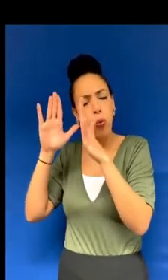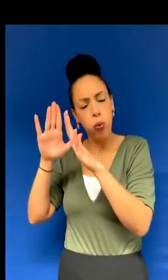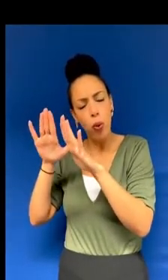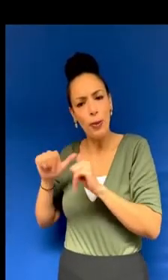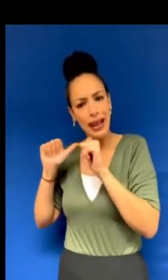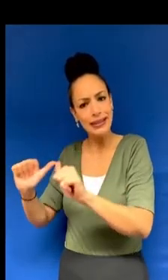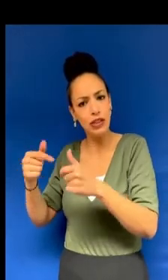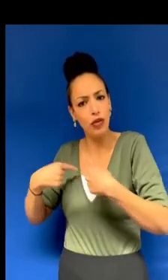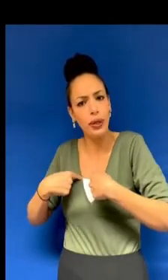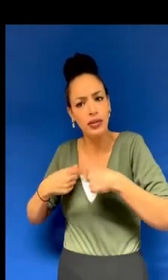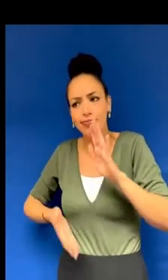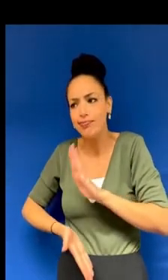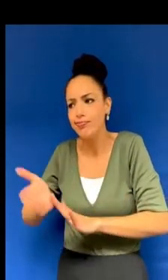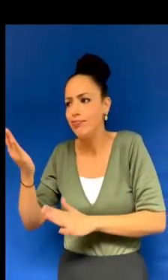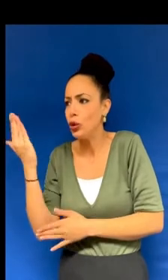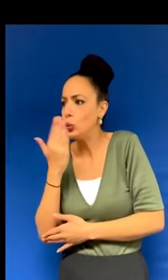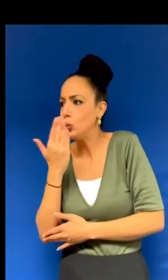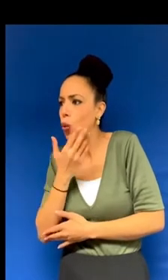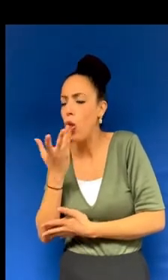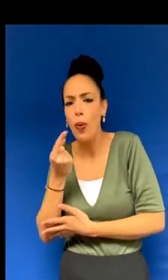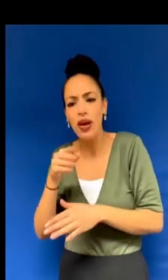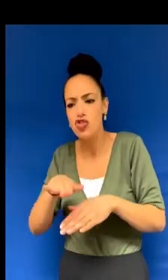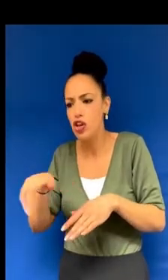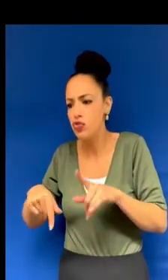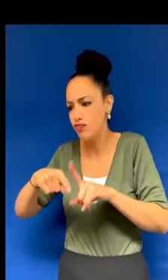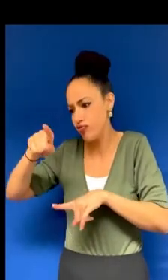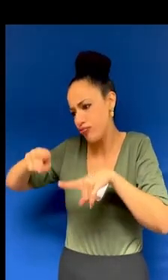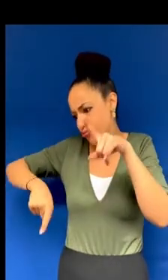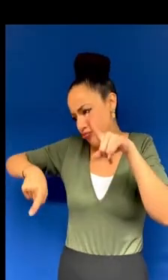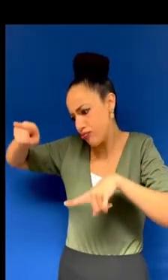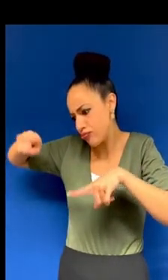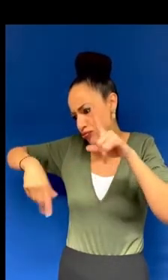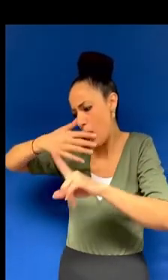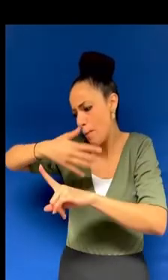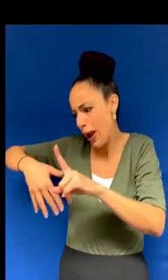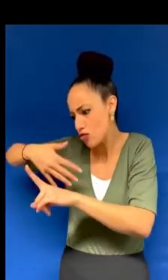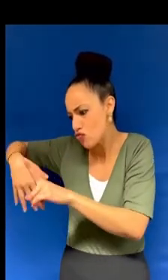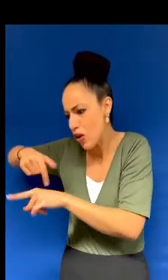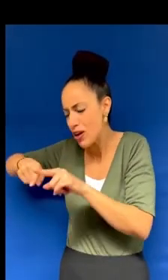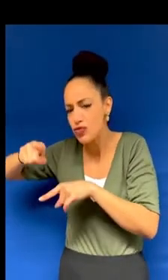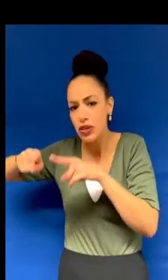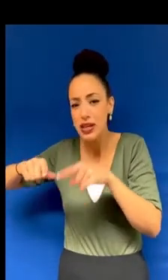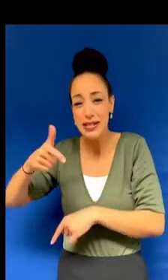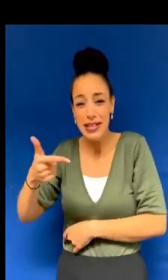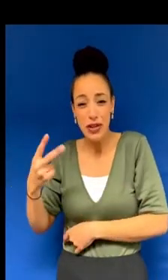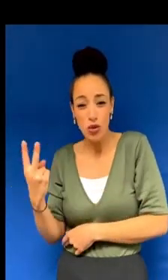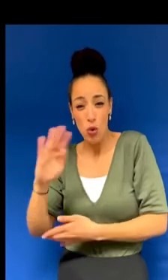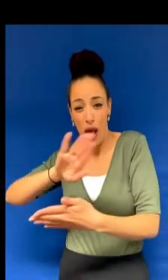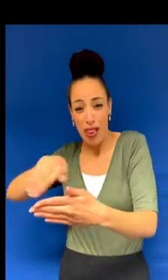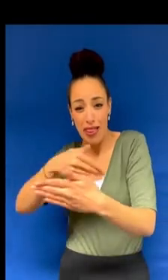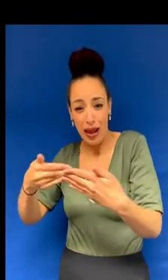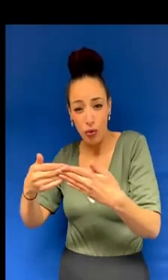growing up somewhere in Newham, within the UK, was such a blessing, you know, to go to a school